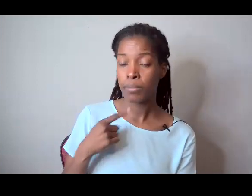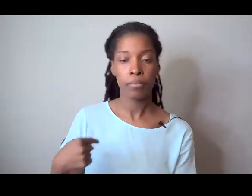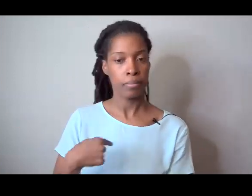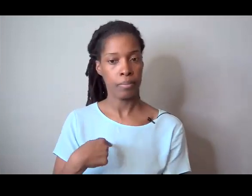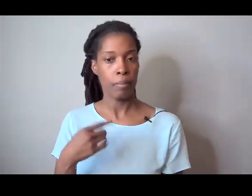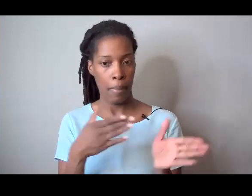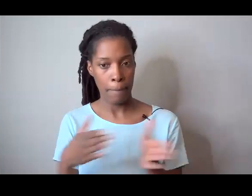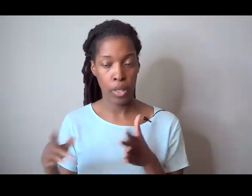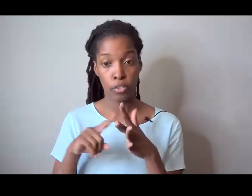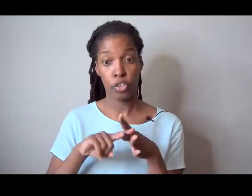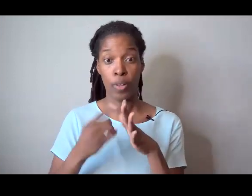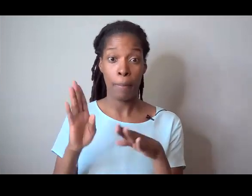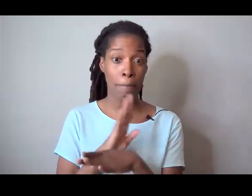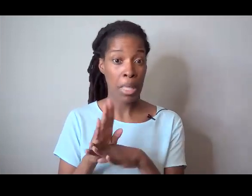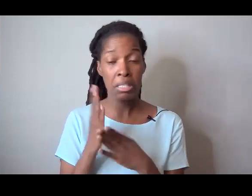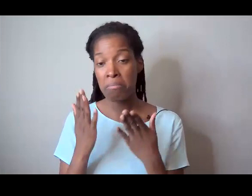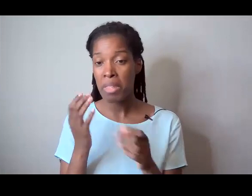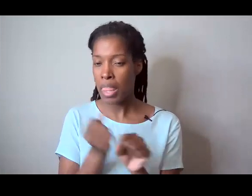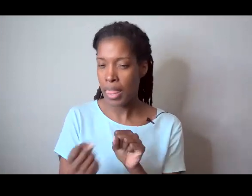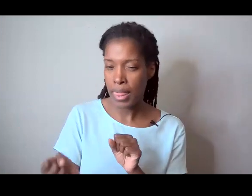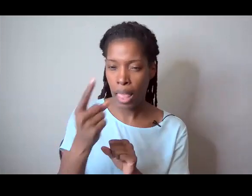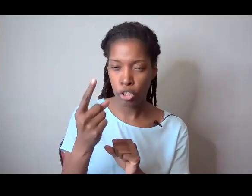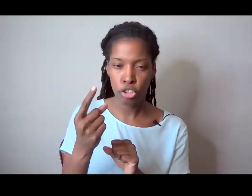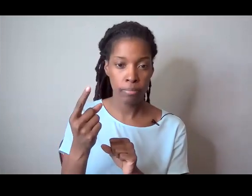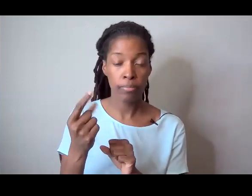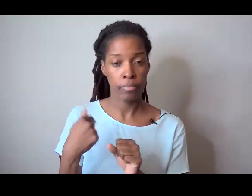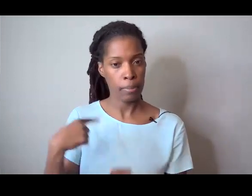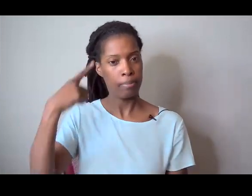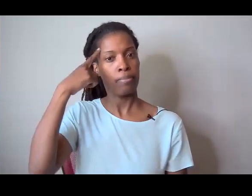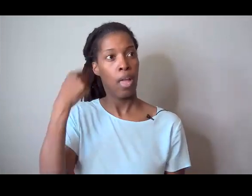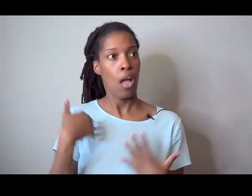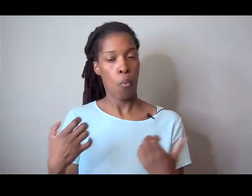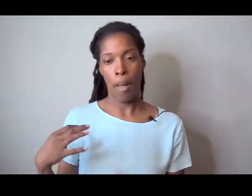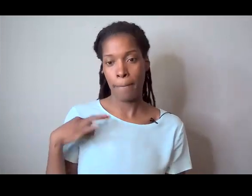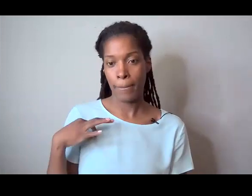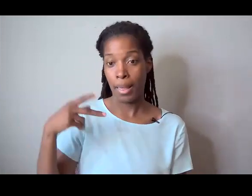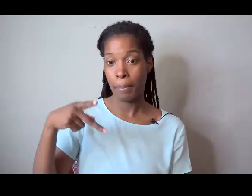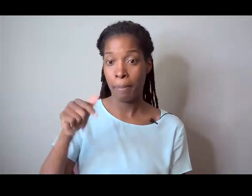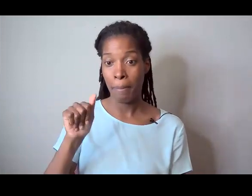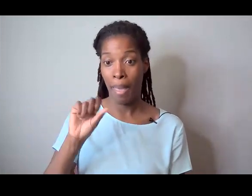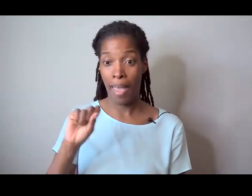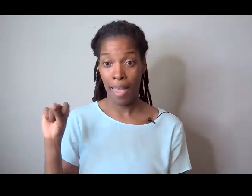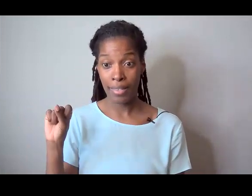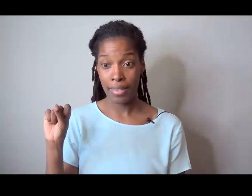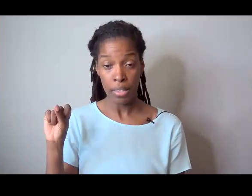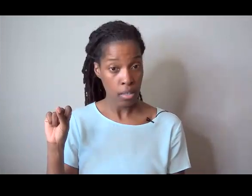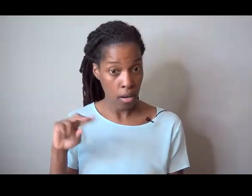some time next year. I'm thinking about applying for PASS. Do I have to apply for rehabilitation